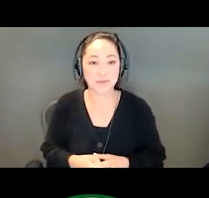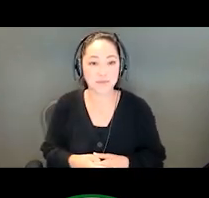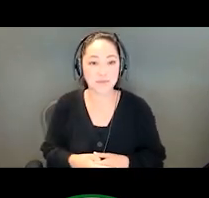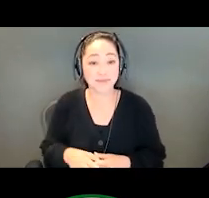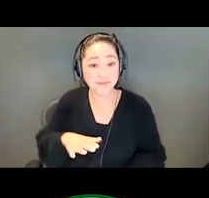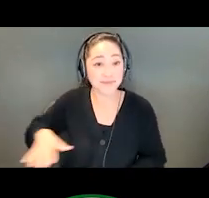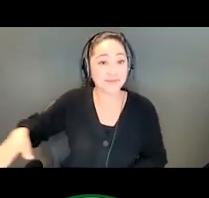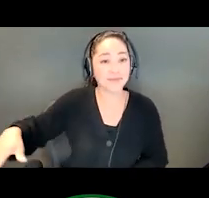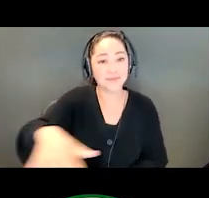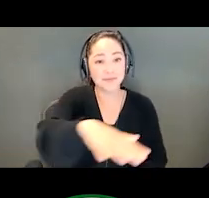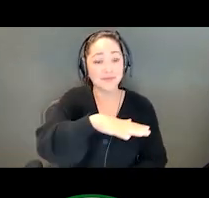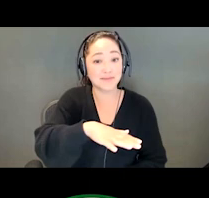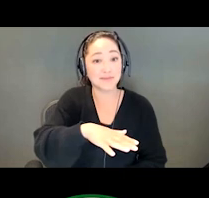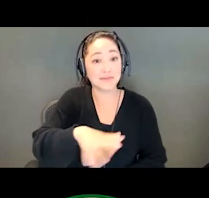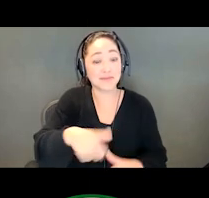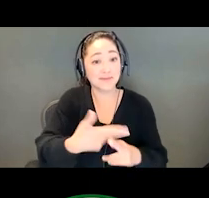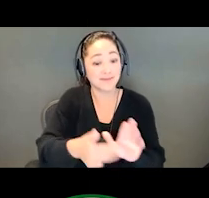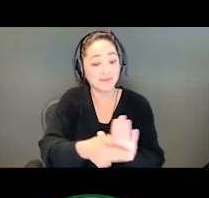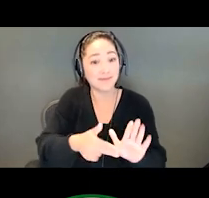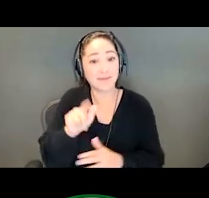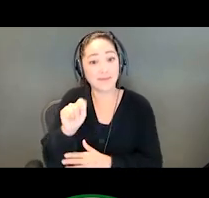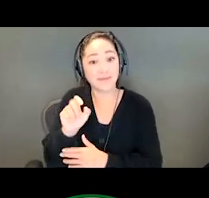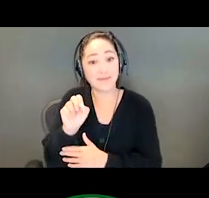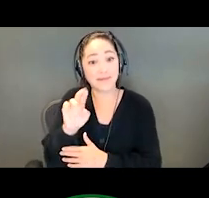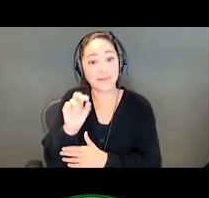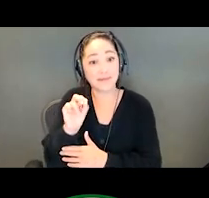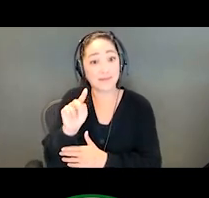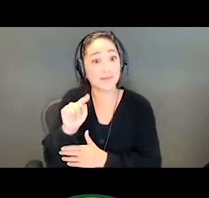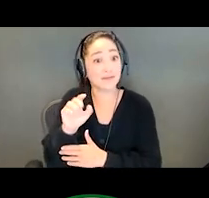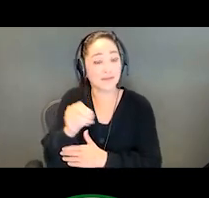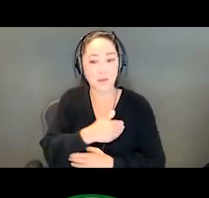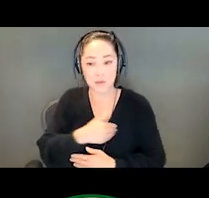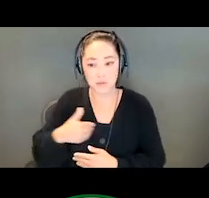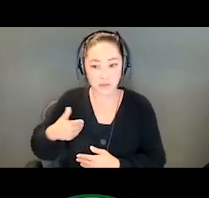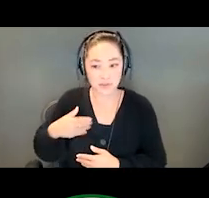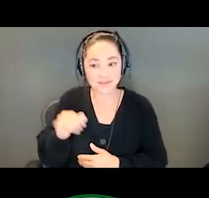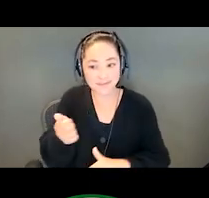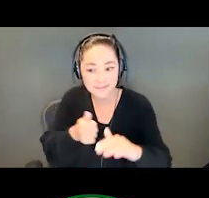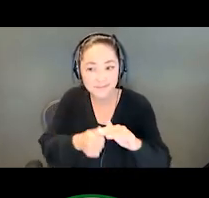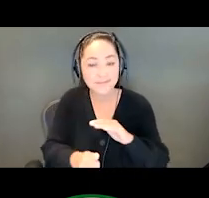The territory which we refer to as Toronto is ceded land covered under Treaty 13